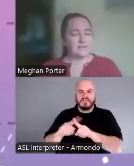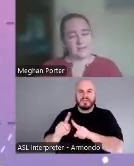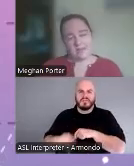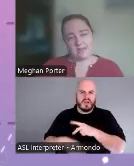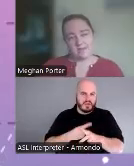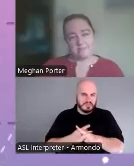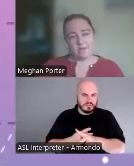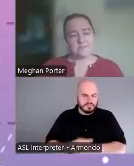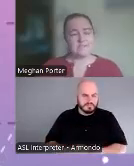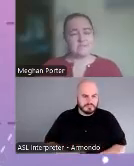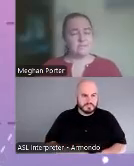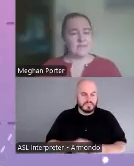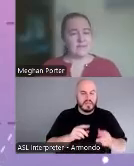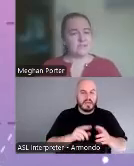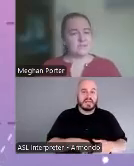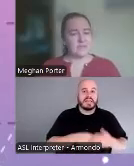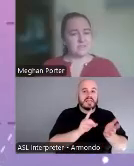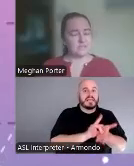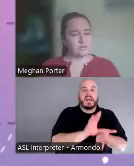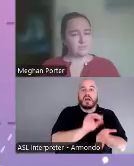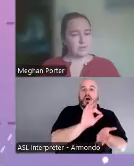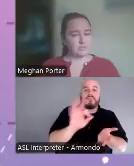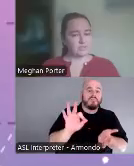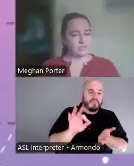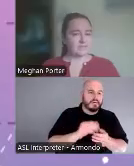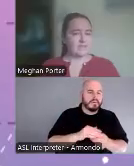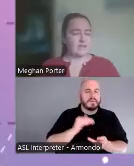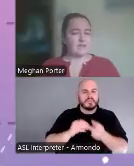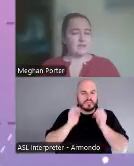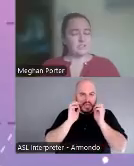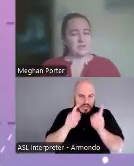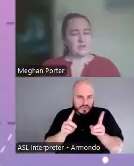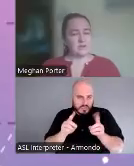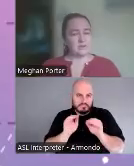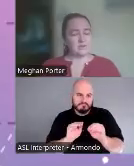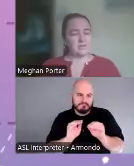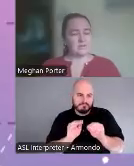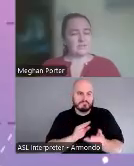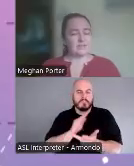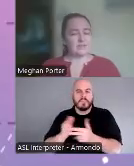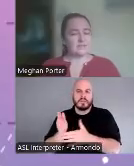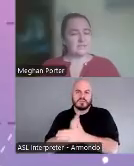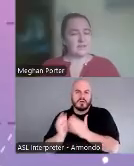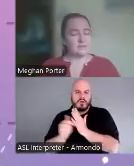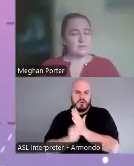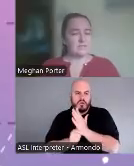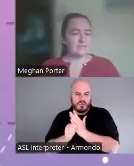a kickoff post. We had educational posts, shared articles, stock posts,